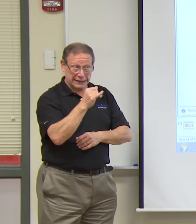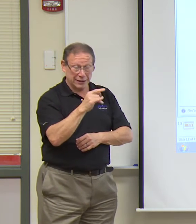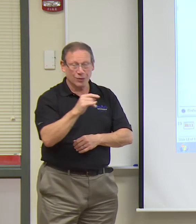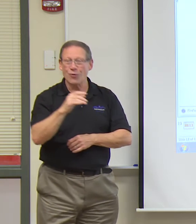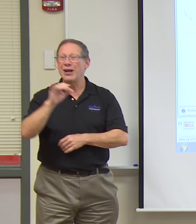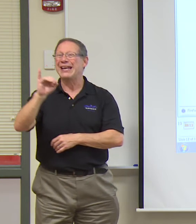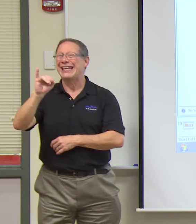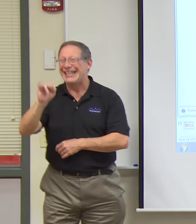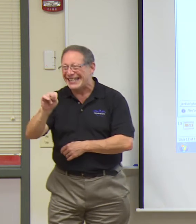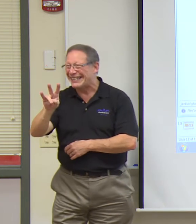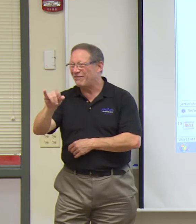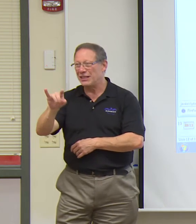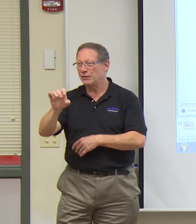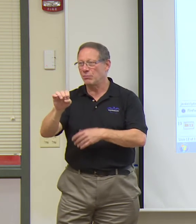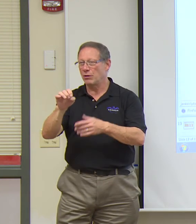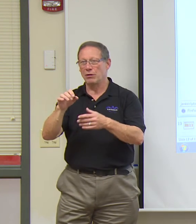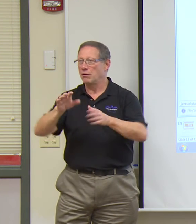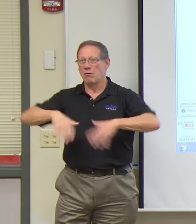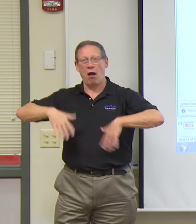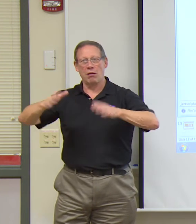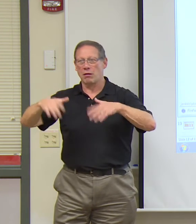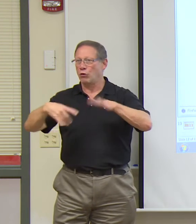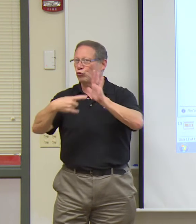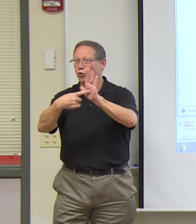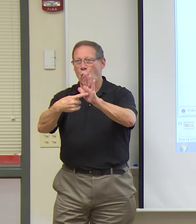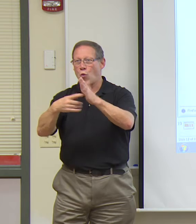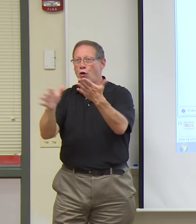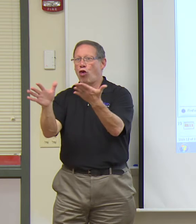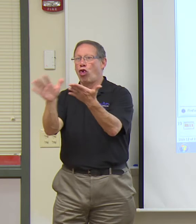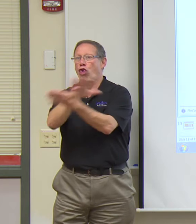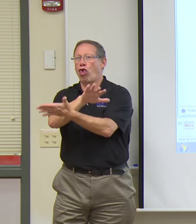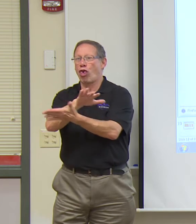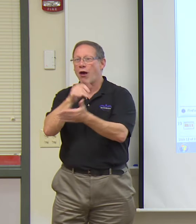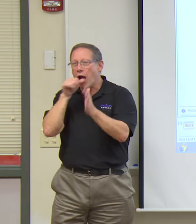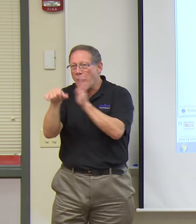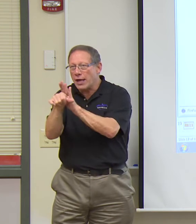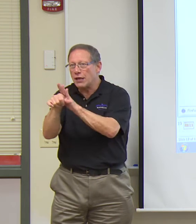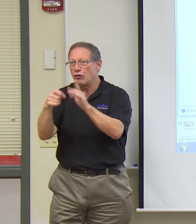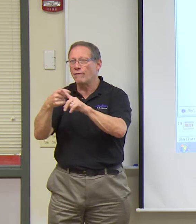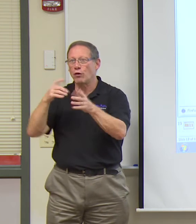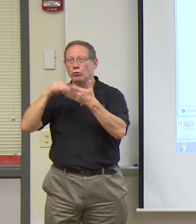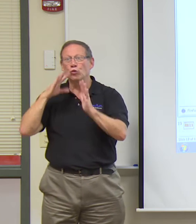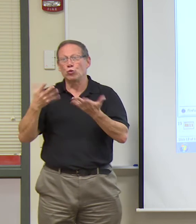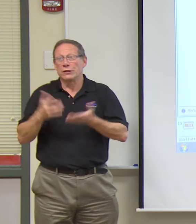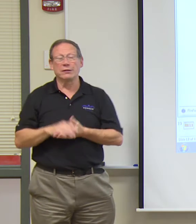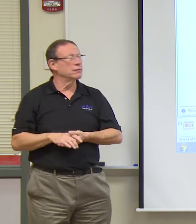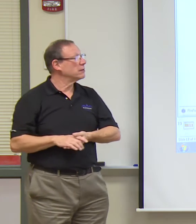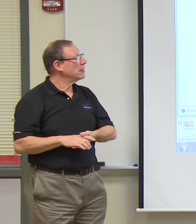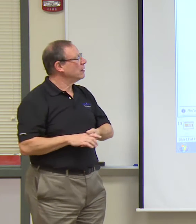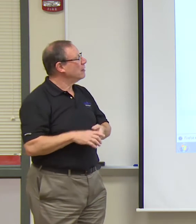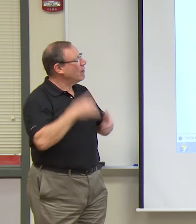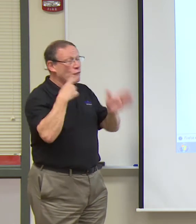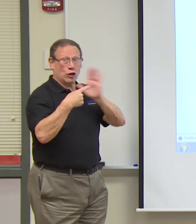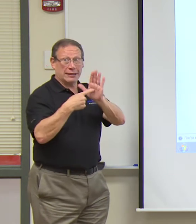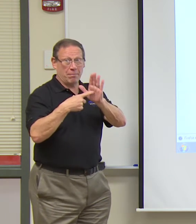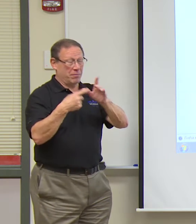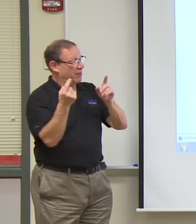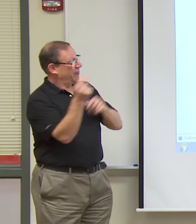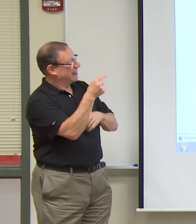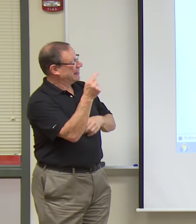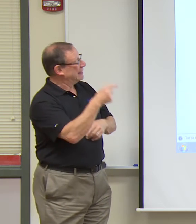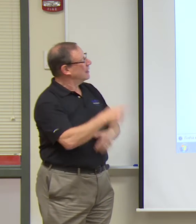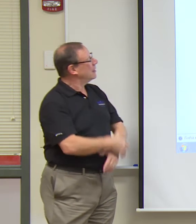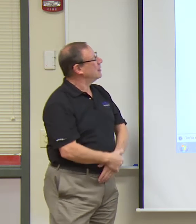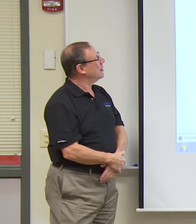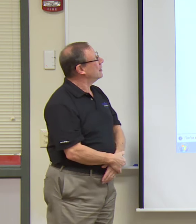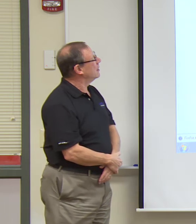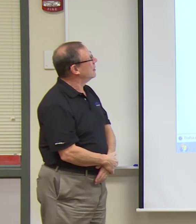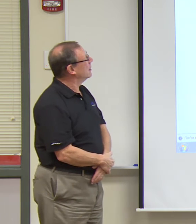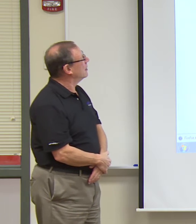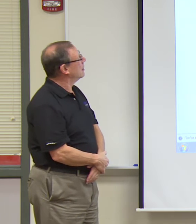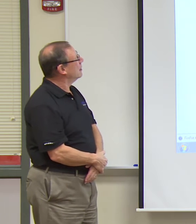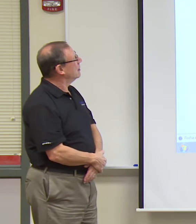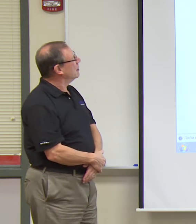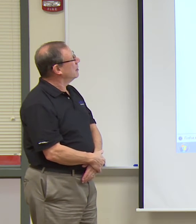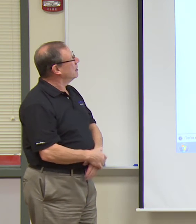So...for example, in this module,